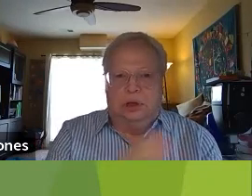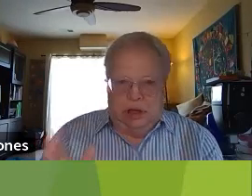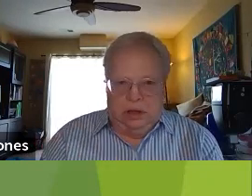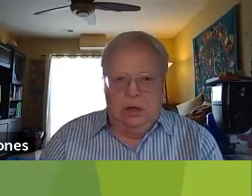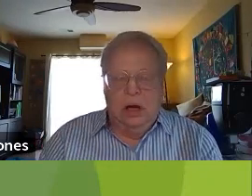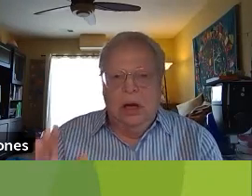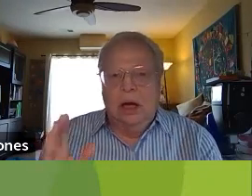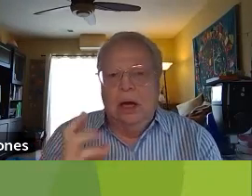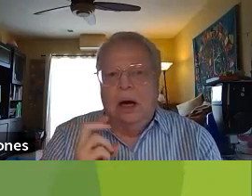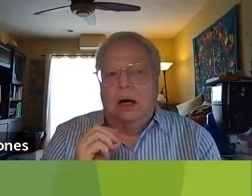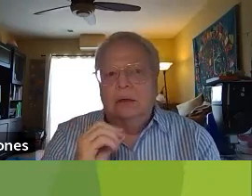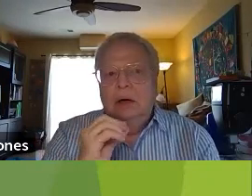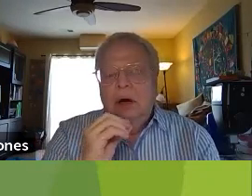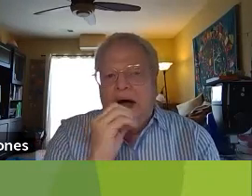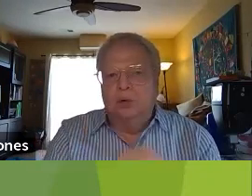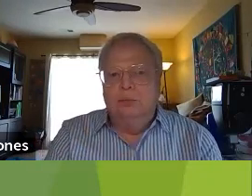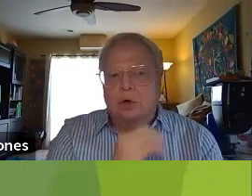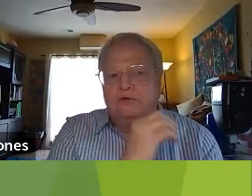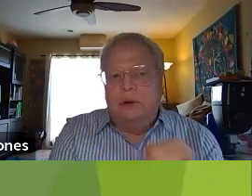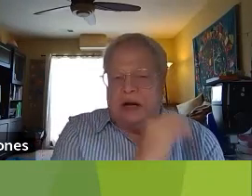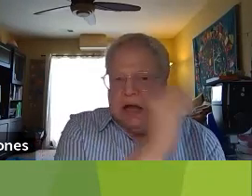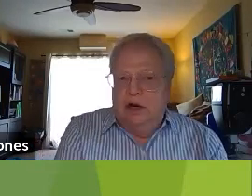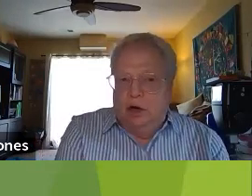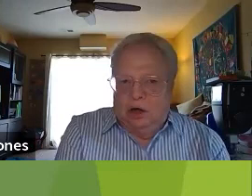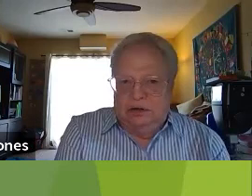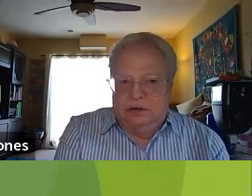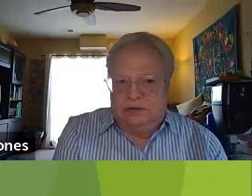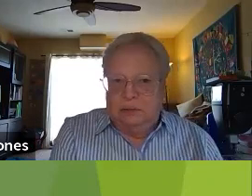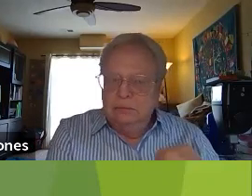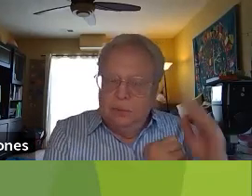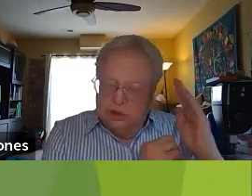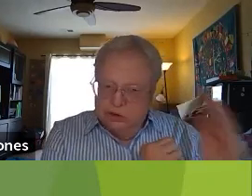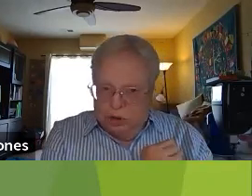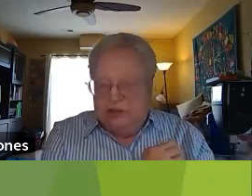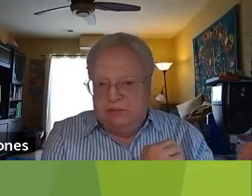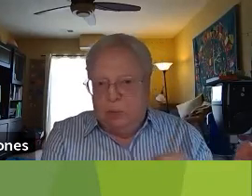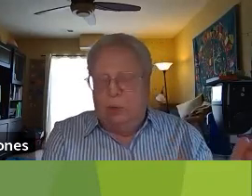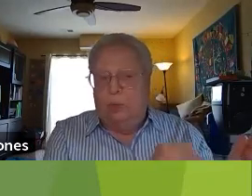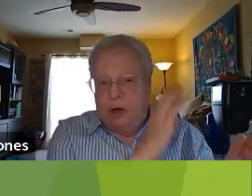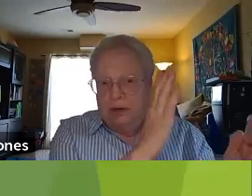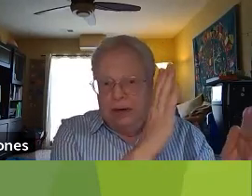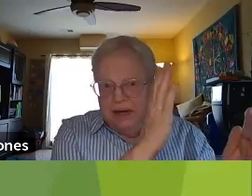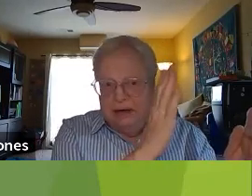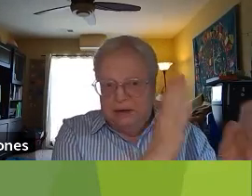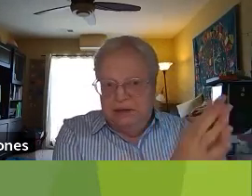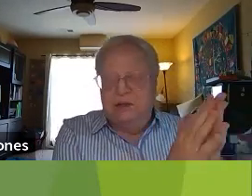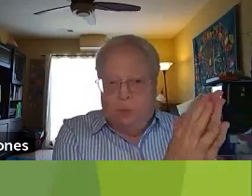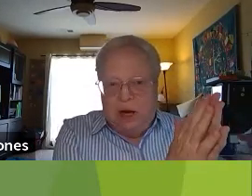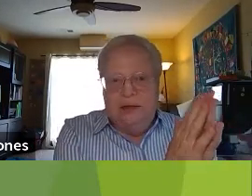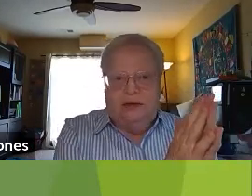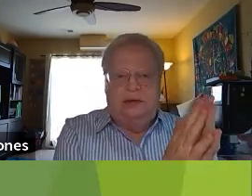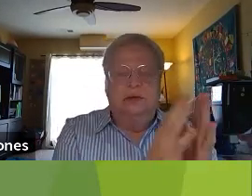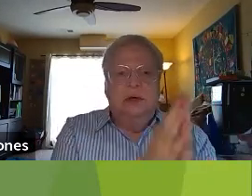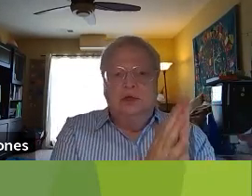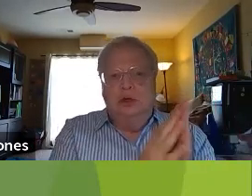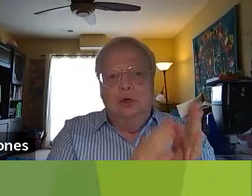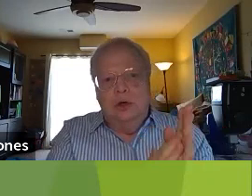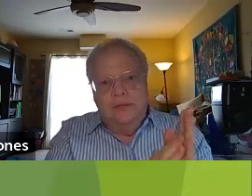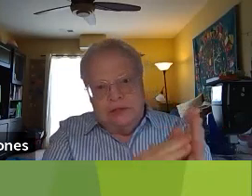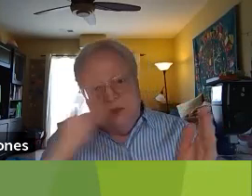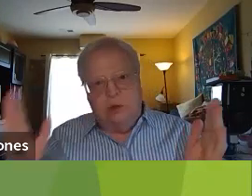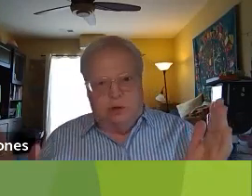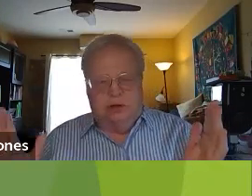And as we move from an analog system, which is what 711 and a TTY is, to the digital system,